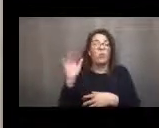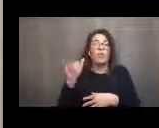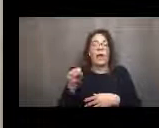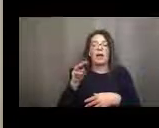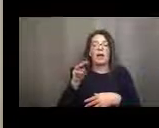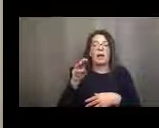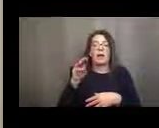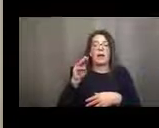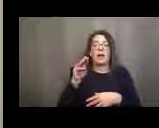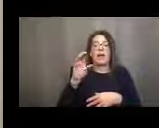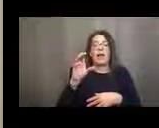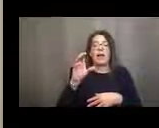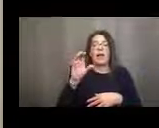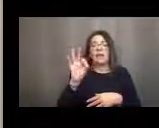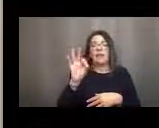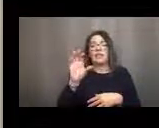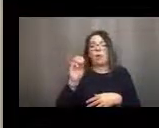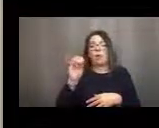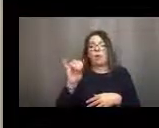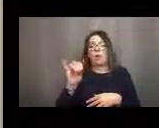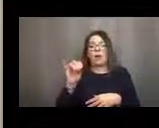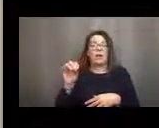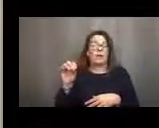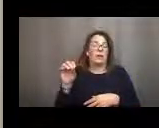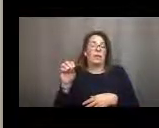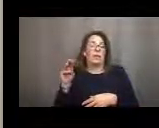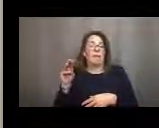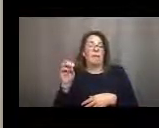There are data fields within the FCOI Module